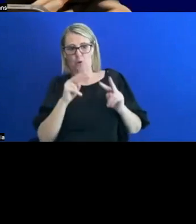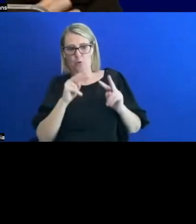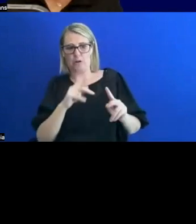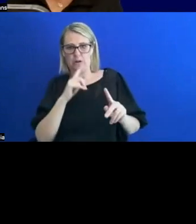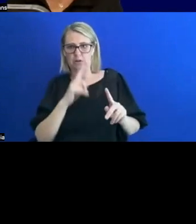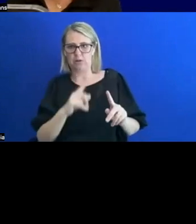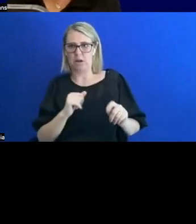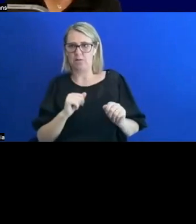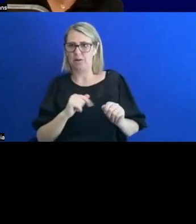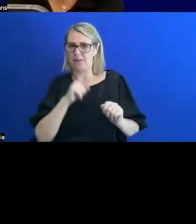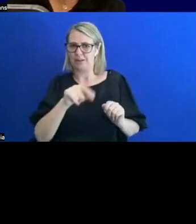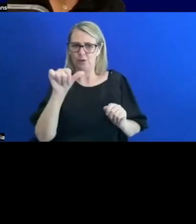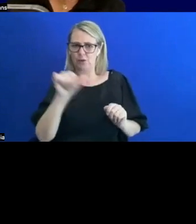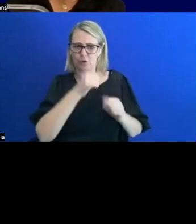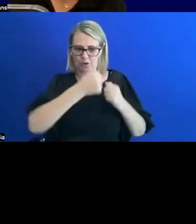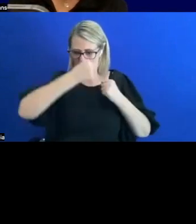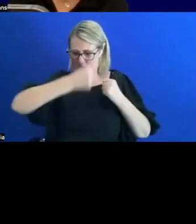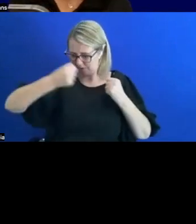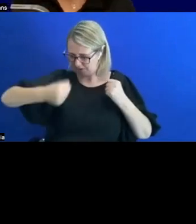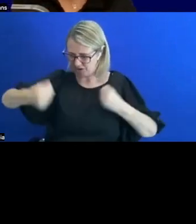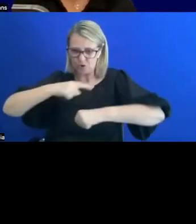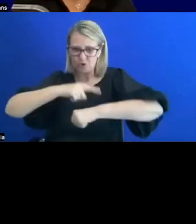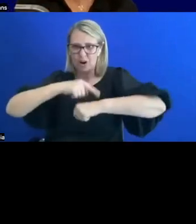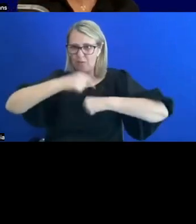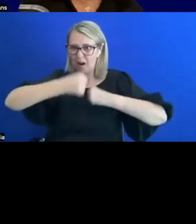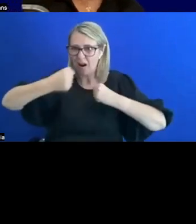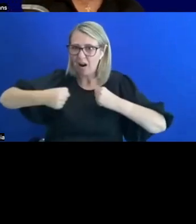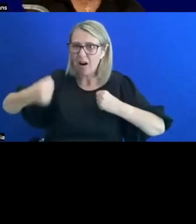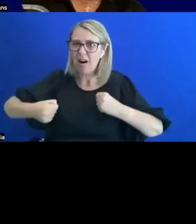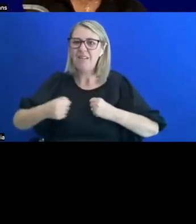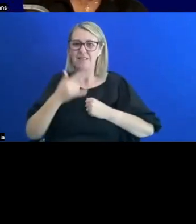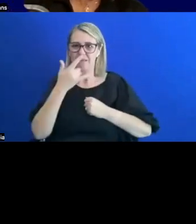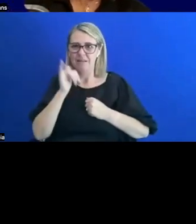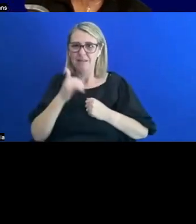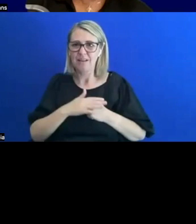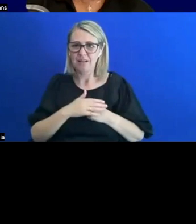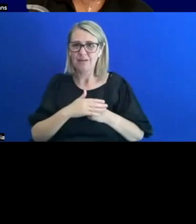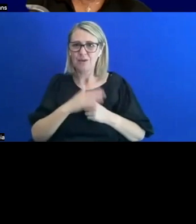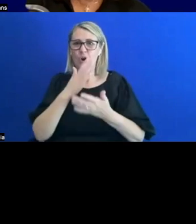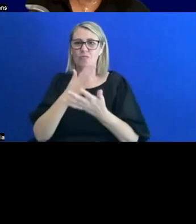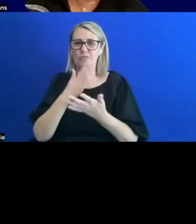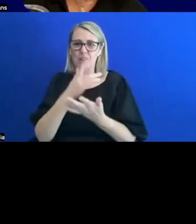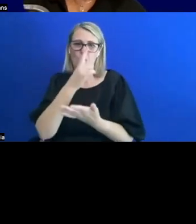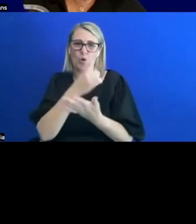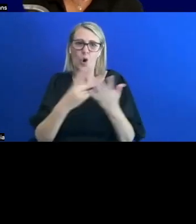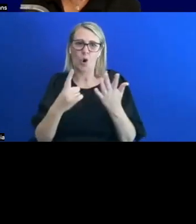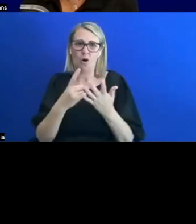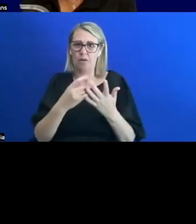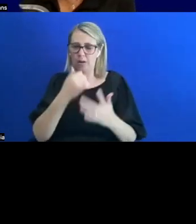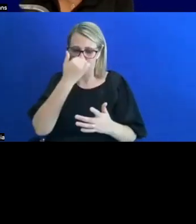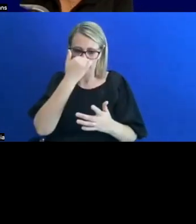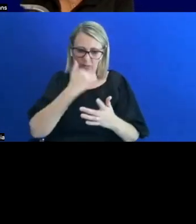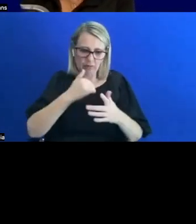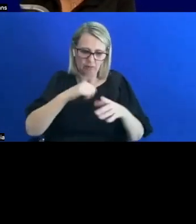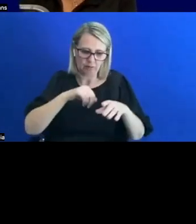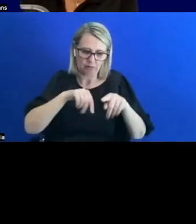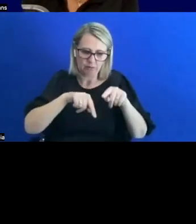this shouldn't be lasting this long. It really was only a knock on a table and we're getting this